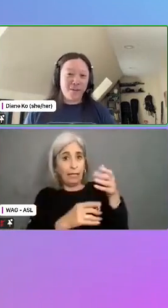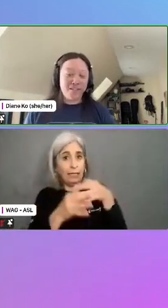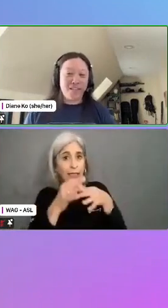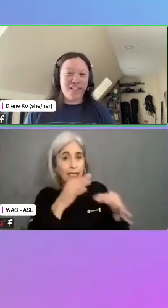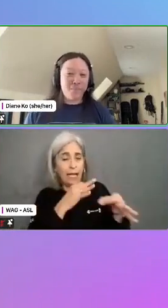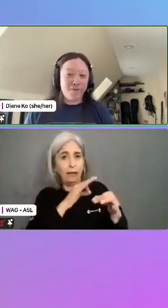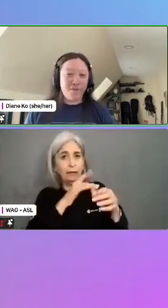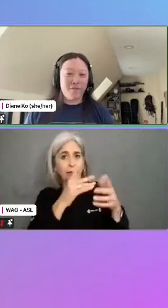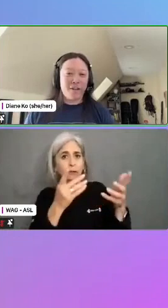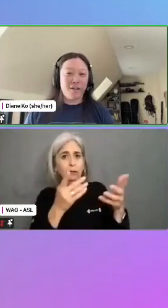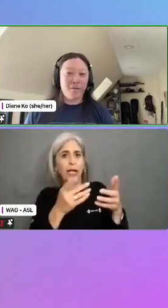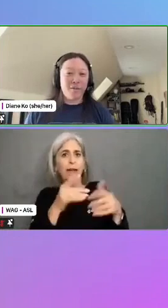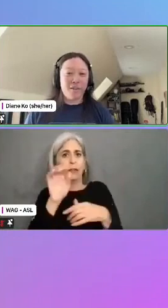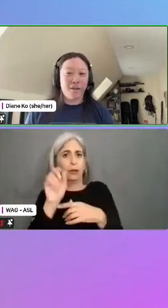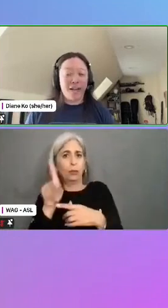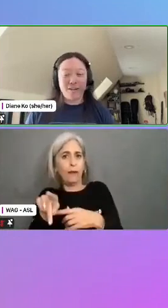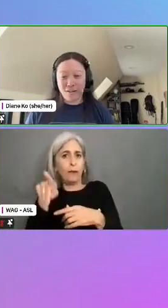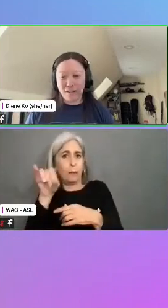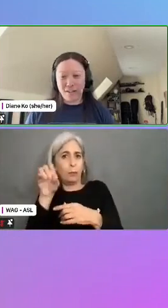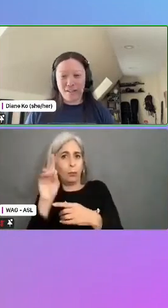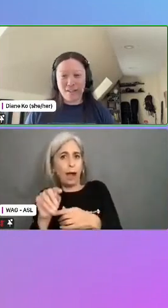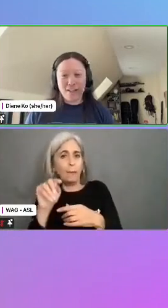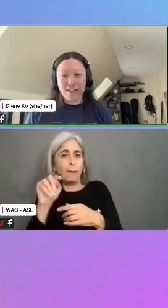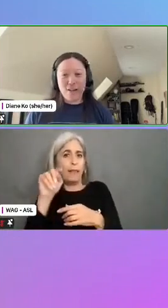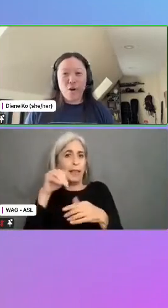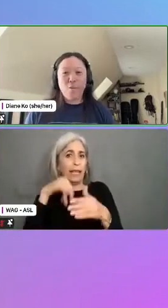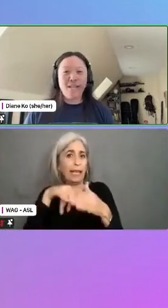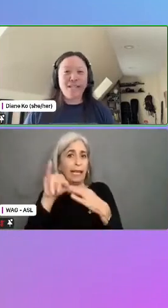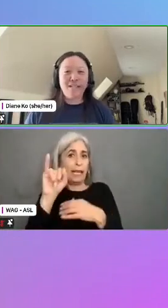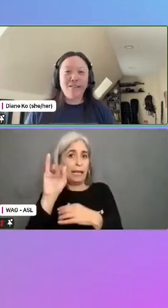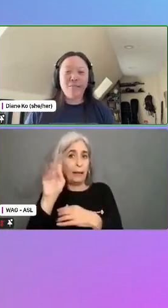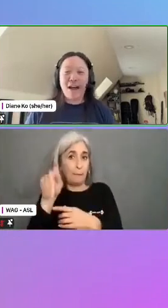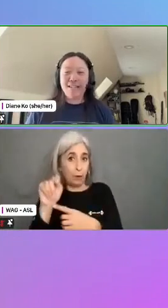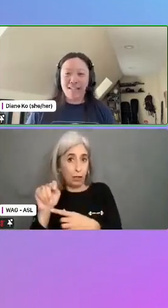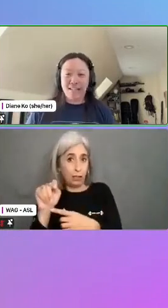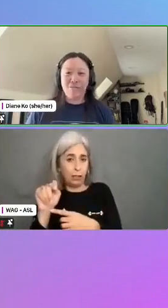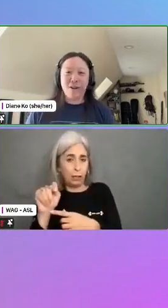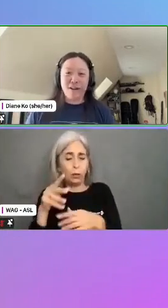When you're gonna mention a difficulty. Well don't worry, one is coming. I mentioned